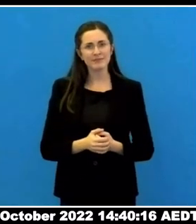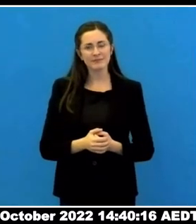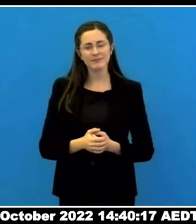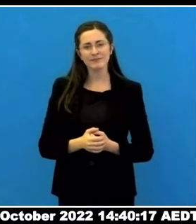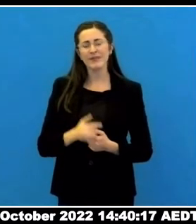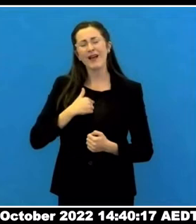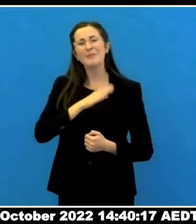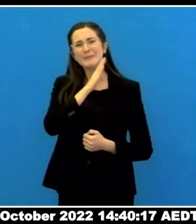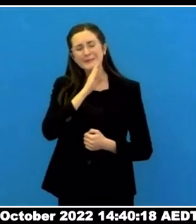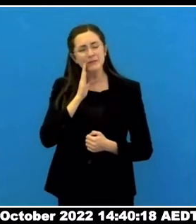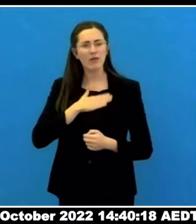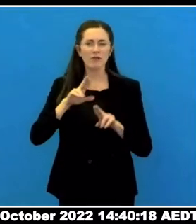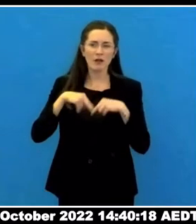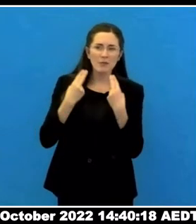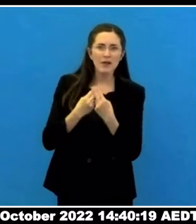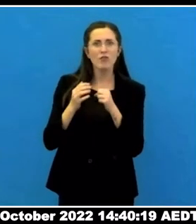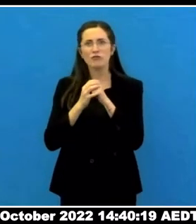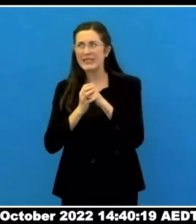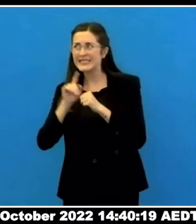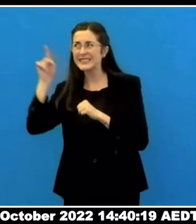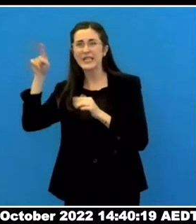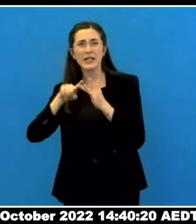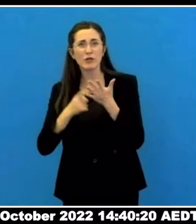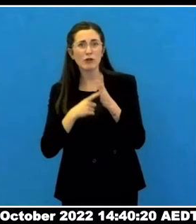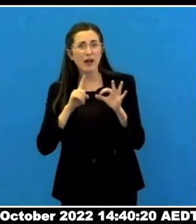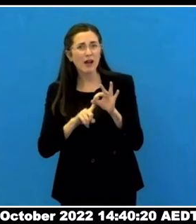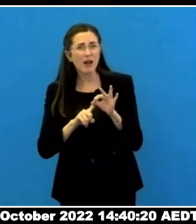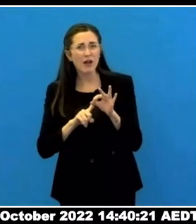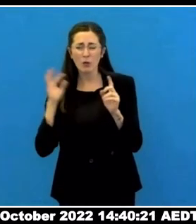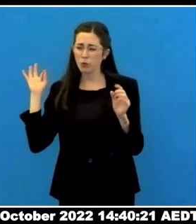and it has been very difficult not to go home for such a long time.